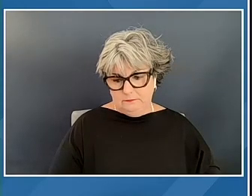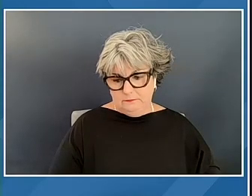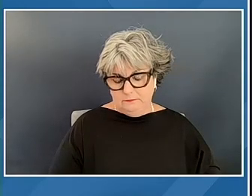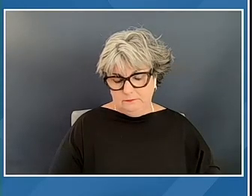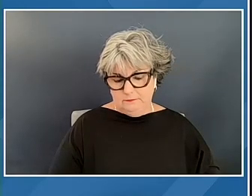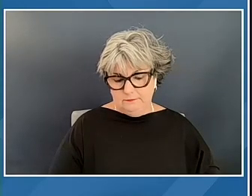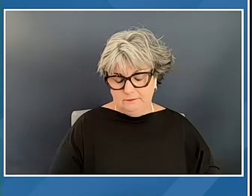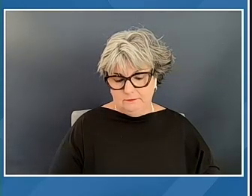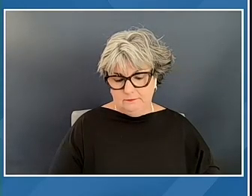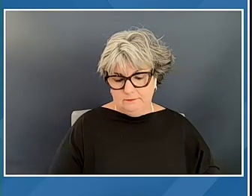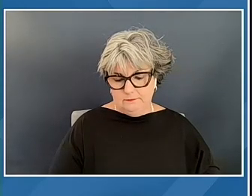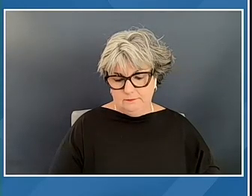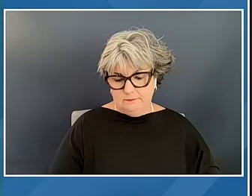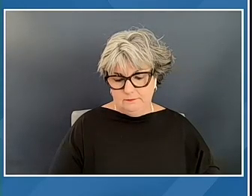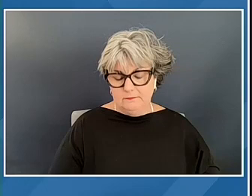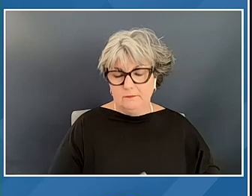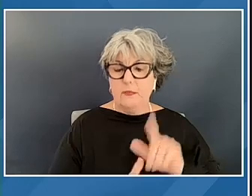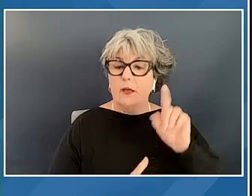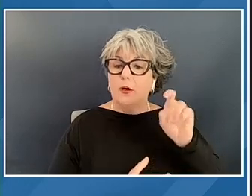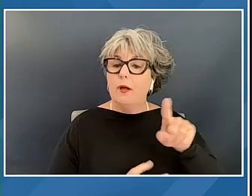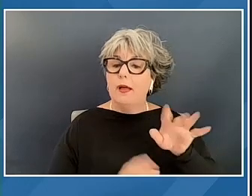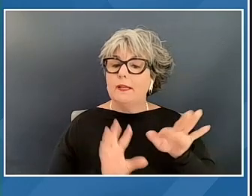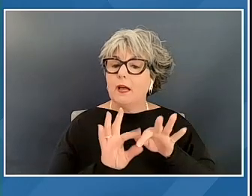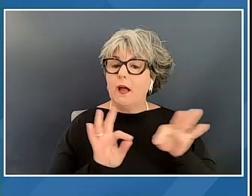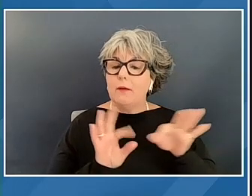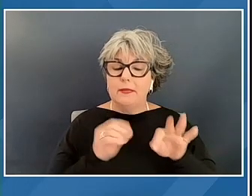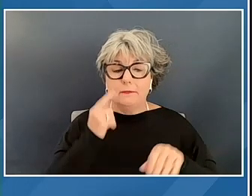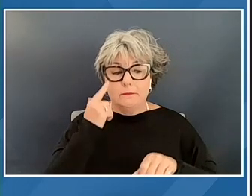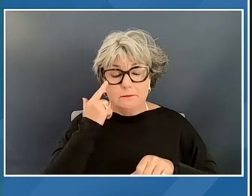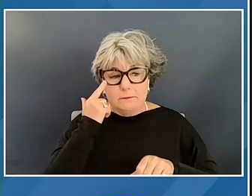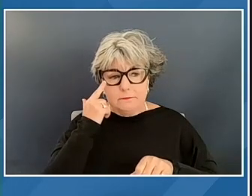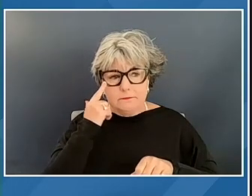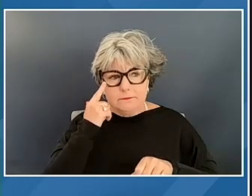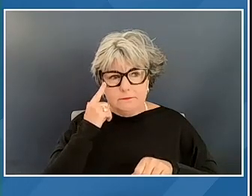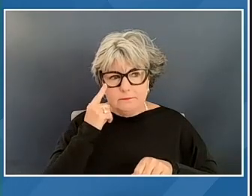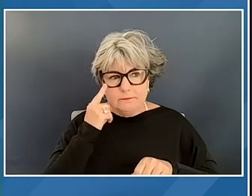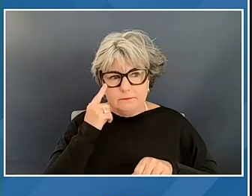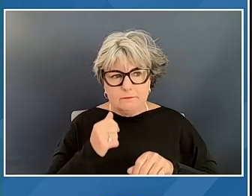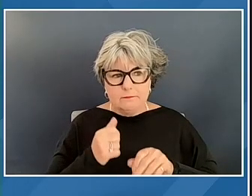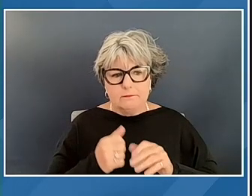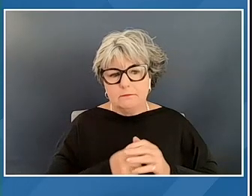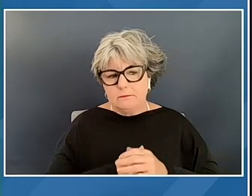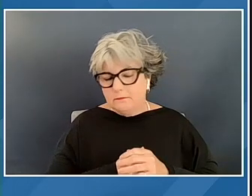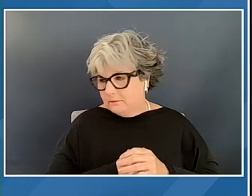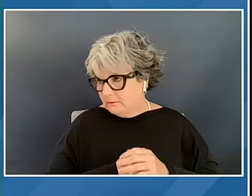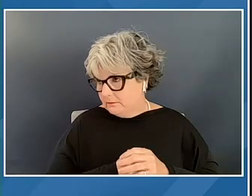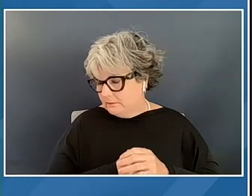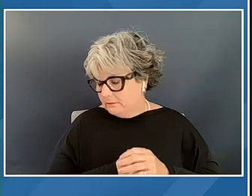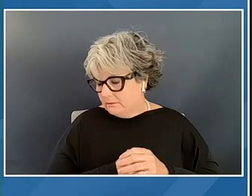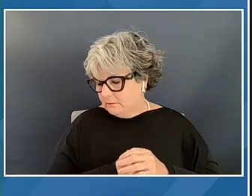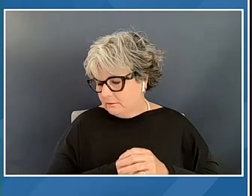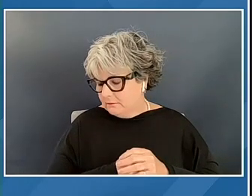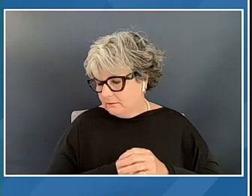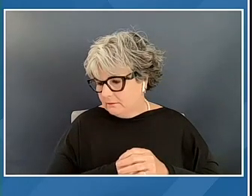One is, could the- and answer the question too, to better assist borrowers